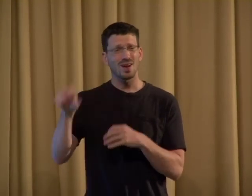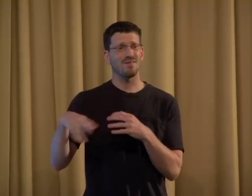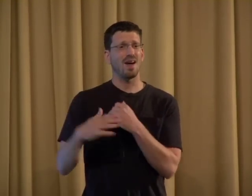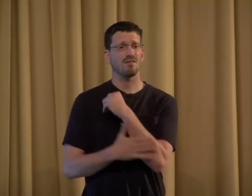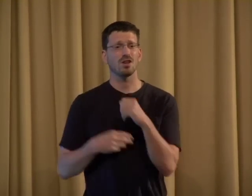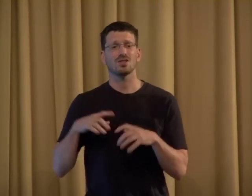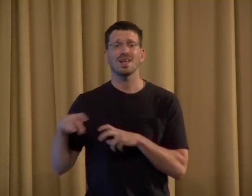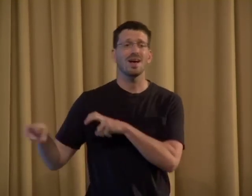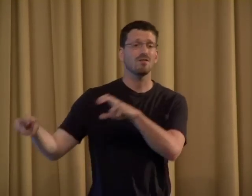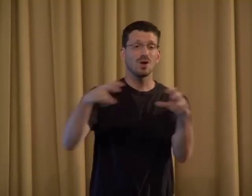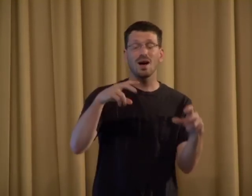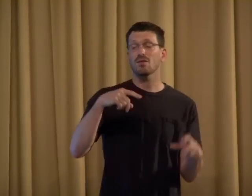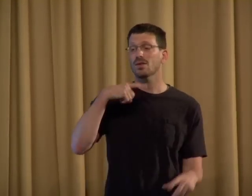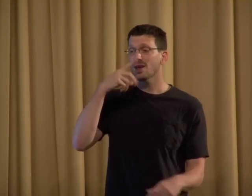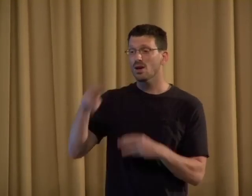I've traveled through Africa, I've been to over 25 countries, I've traveled in the hearing world, in the deaf world and all these worlds on the basic level are the same.